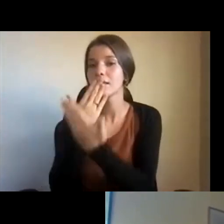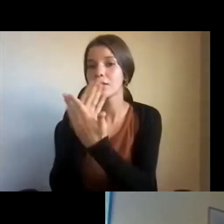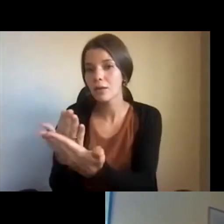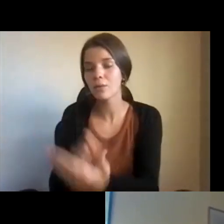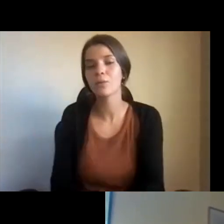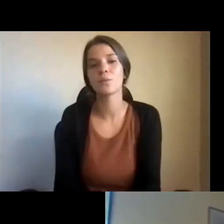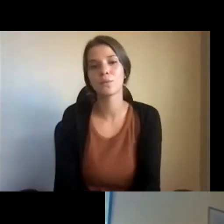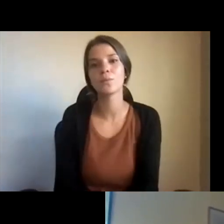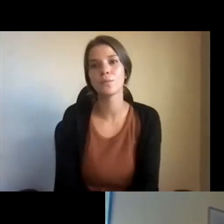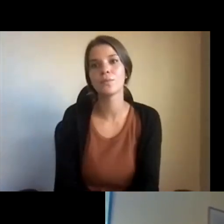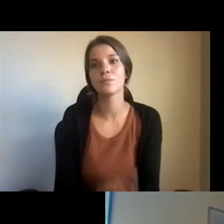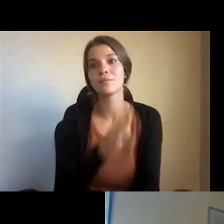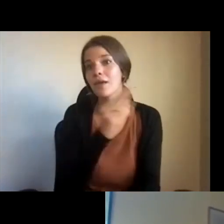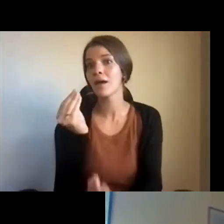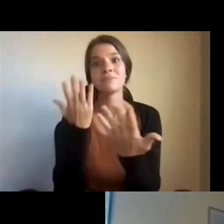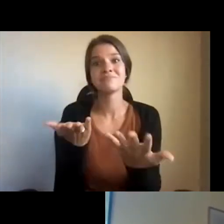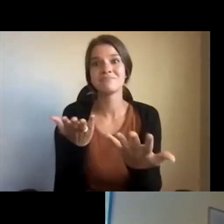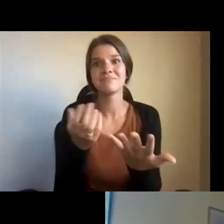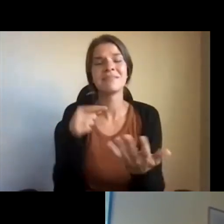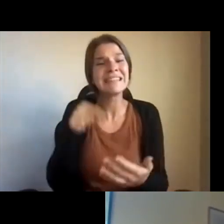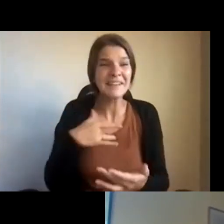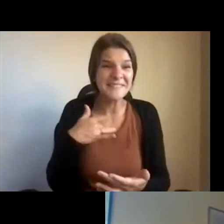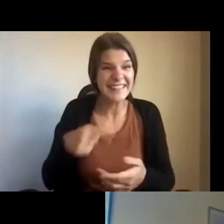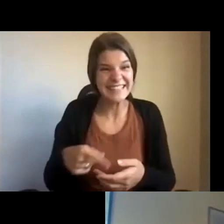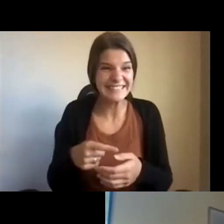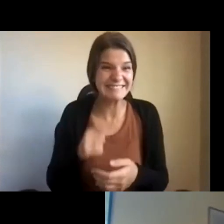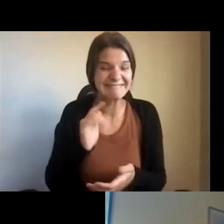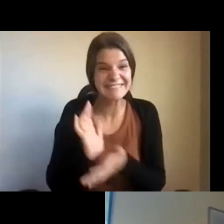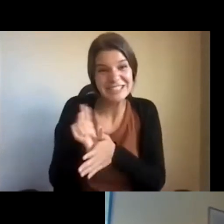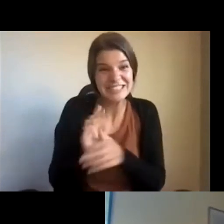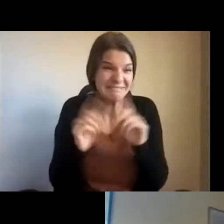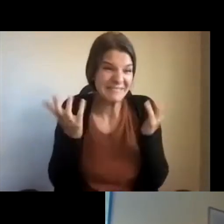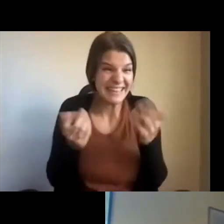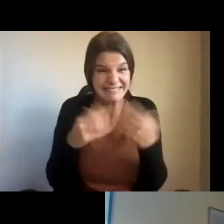You know this is cheesy, but I'm going to do it, Meliora! We're really